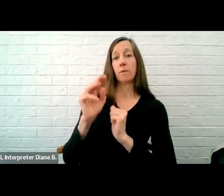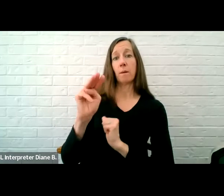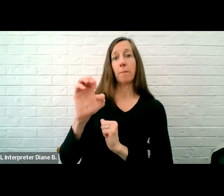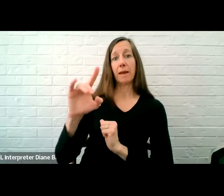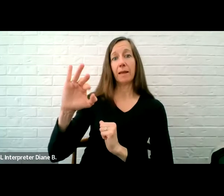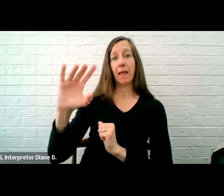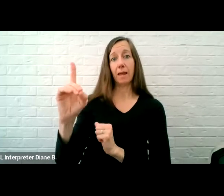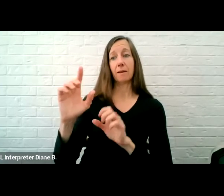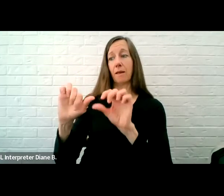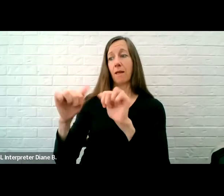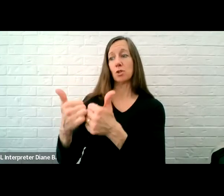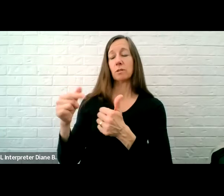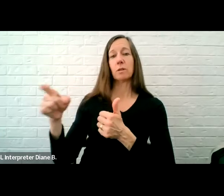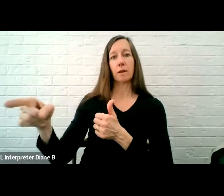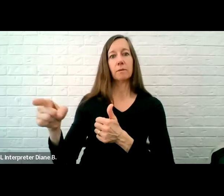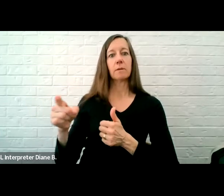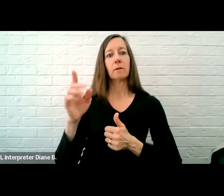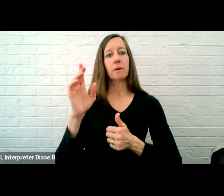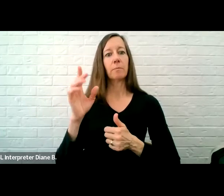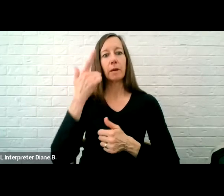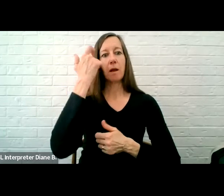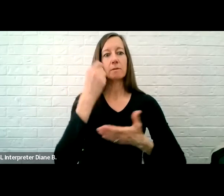that are being made available through the money follows the person demonstration program